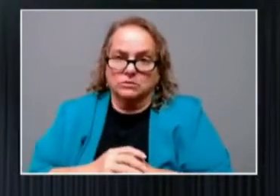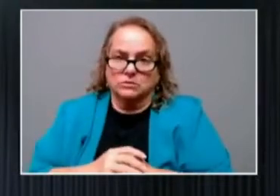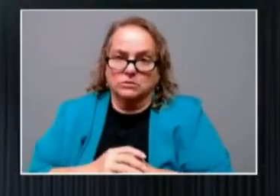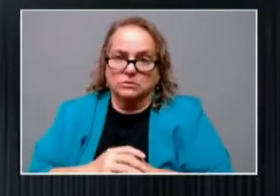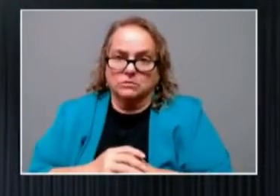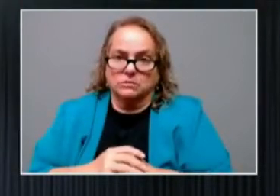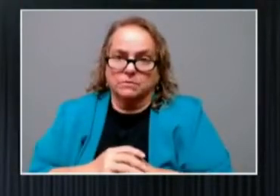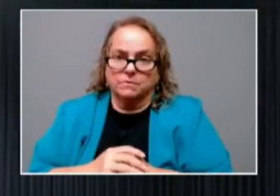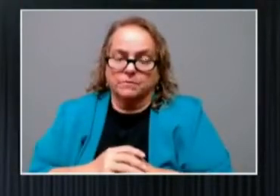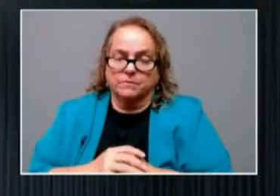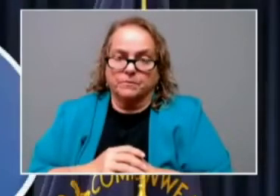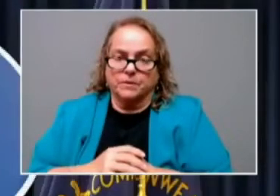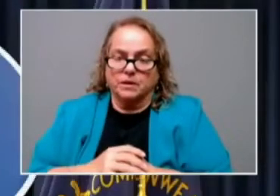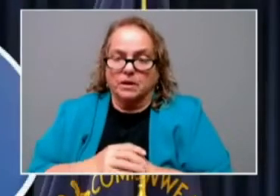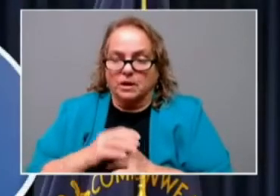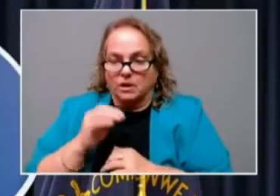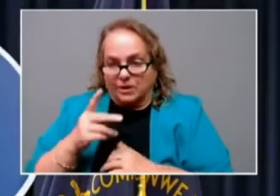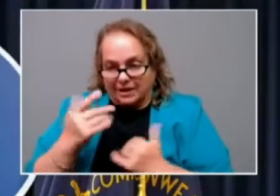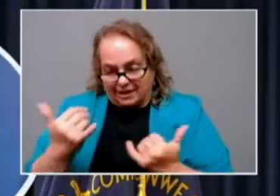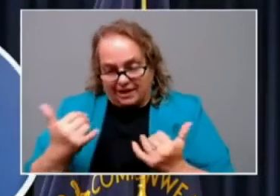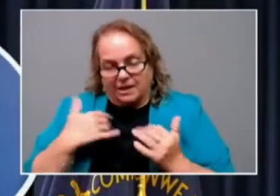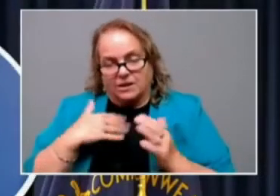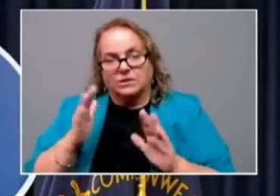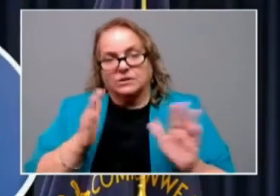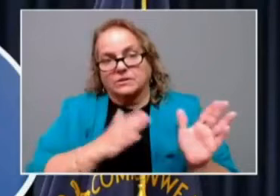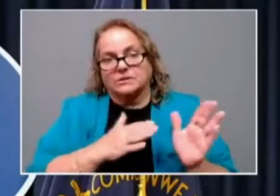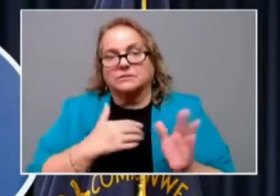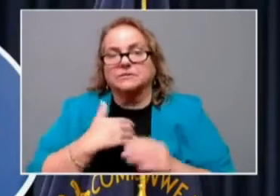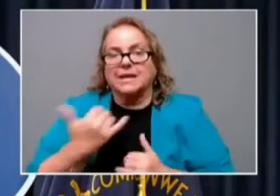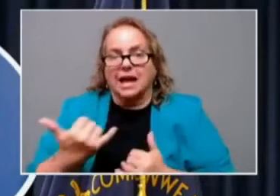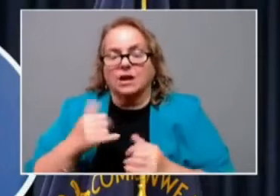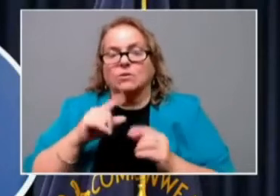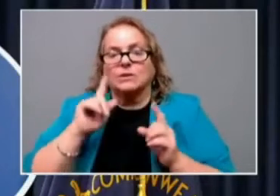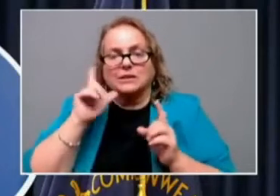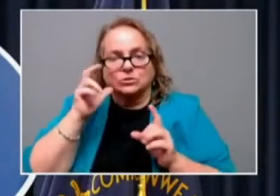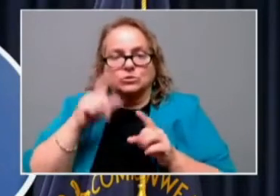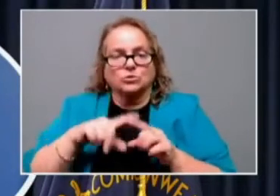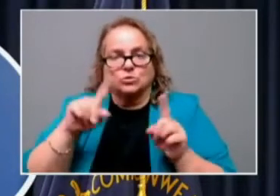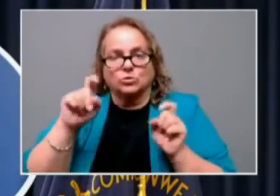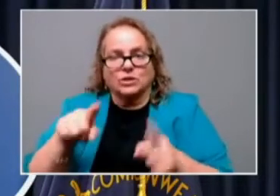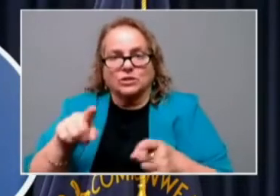I'm off my soapbox and we're on the questions chat. We noticed the hospital